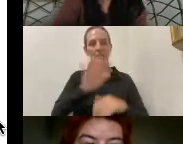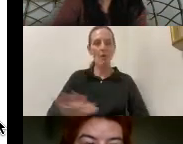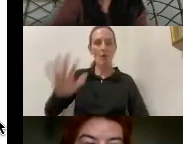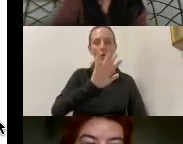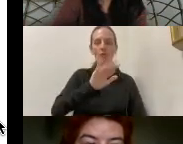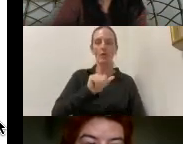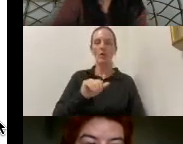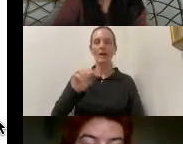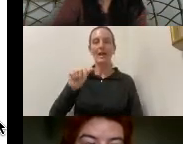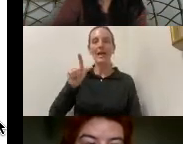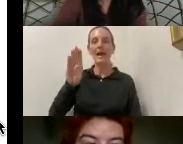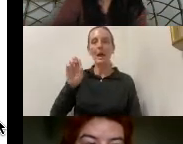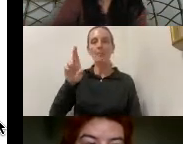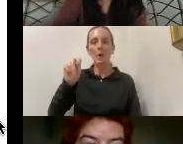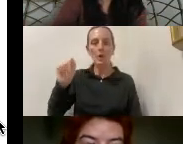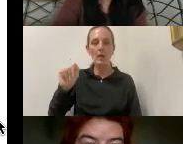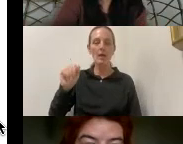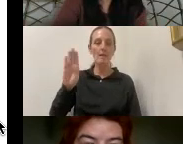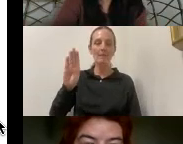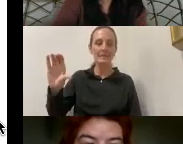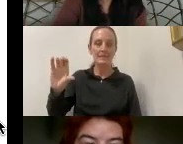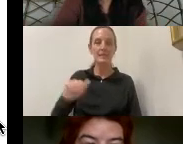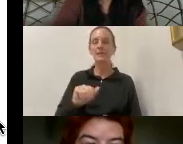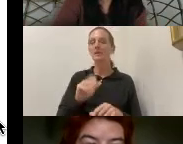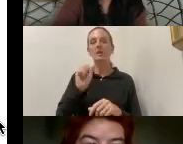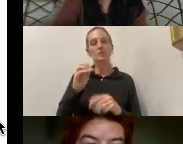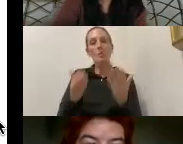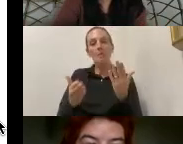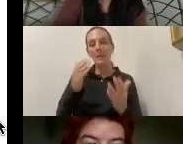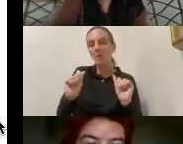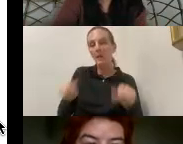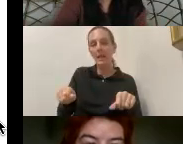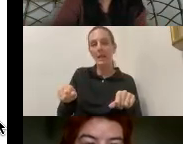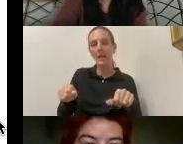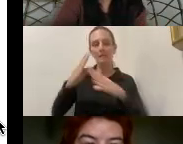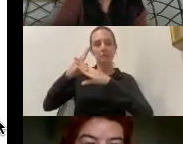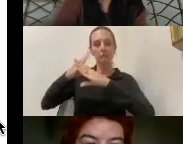Opening things up to break down some of those barriers.